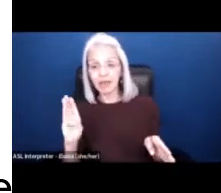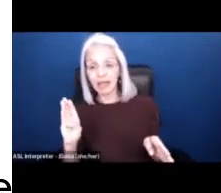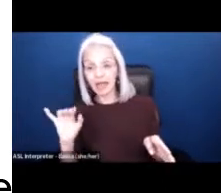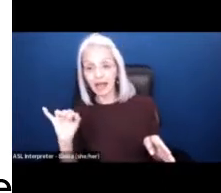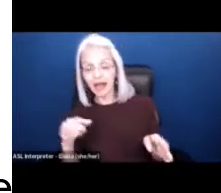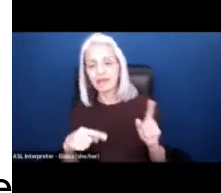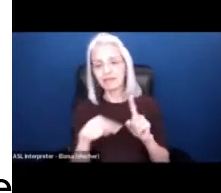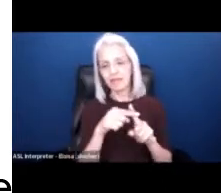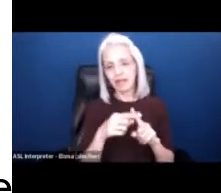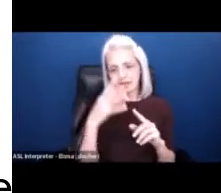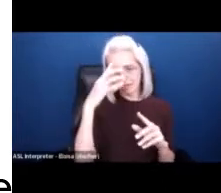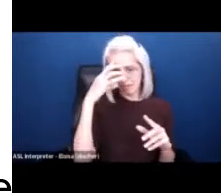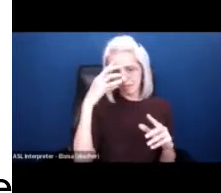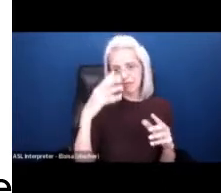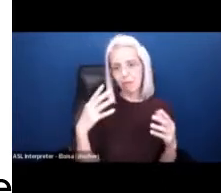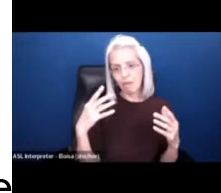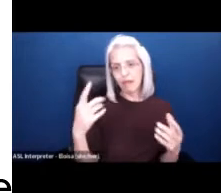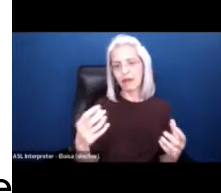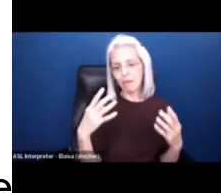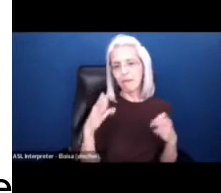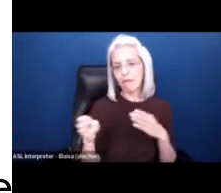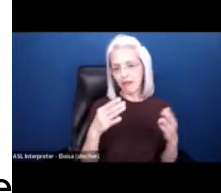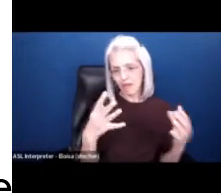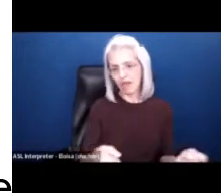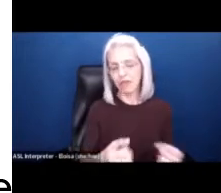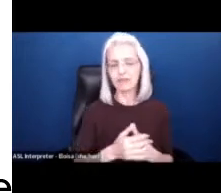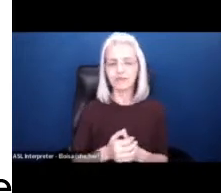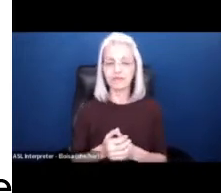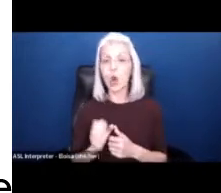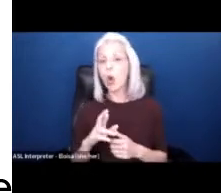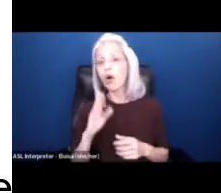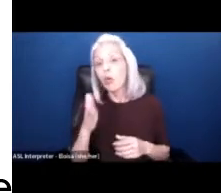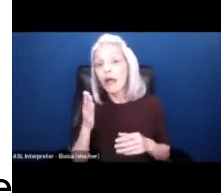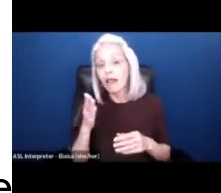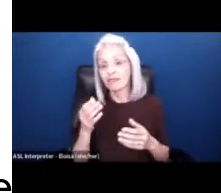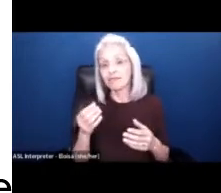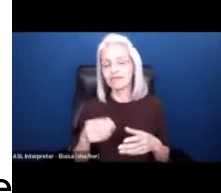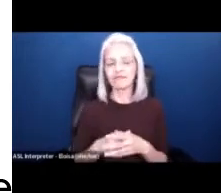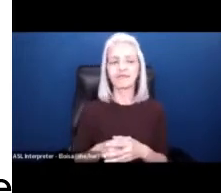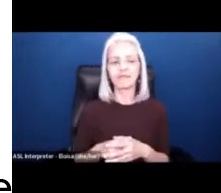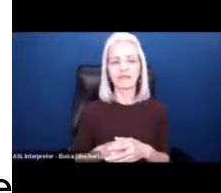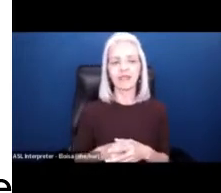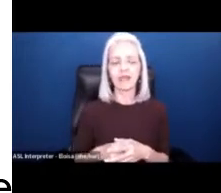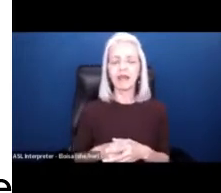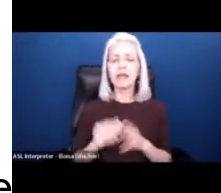already, you will in the future. And the main thing that we wanted to convey today is that